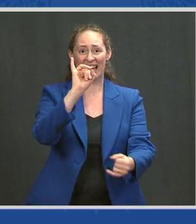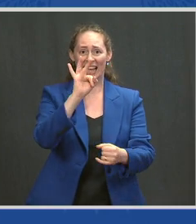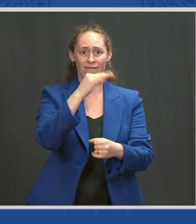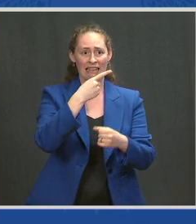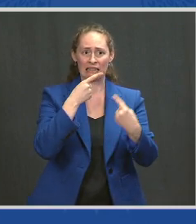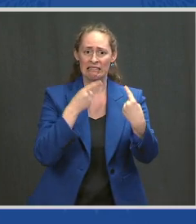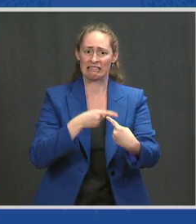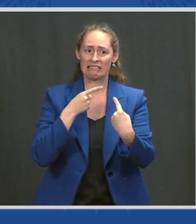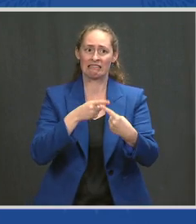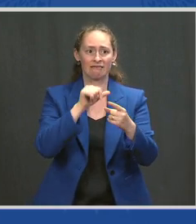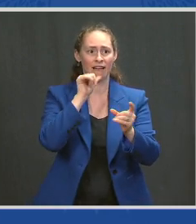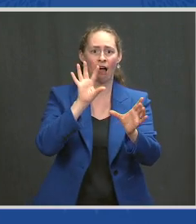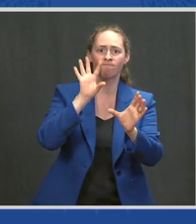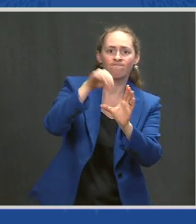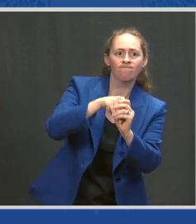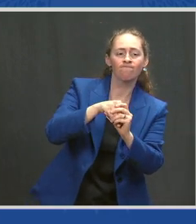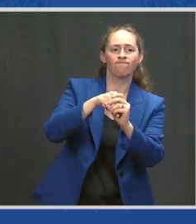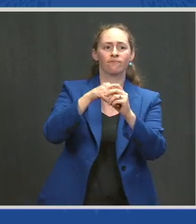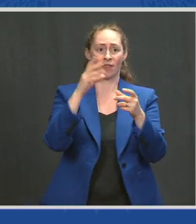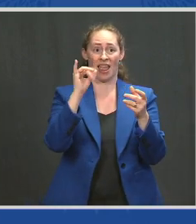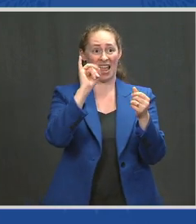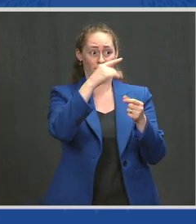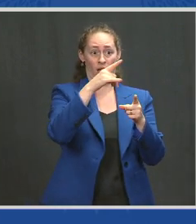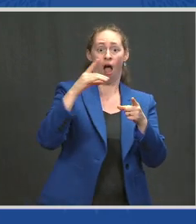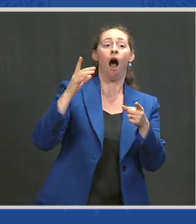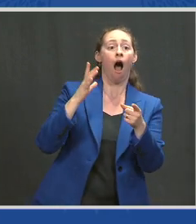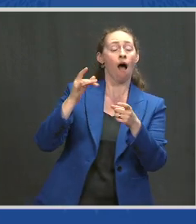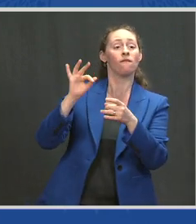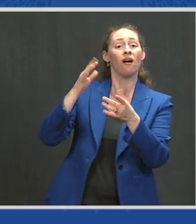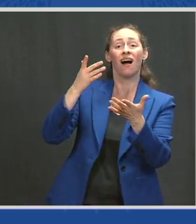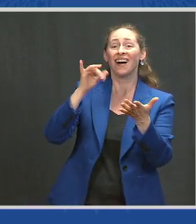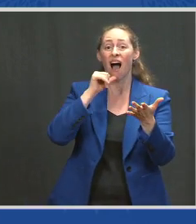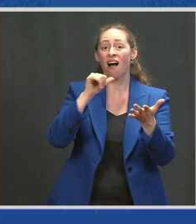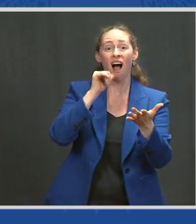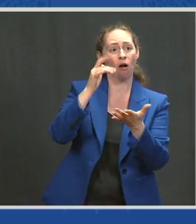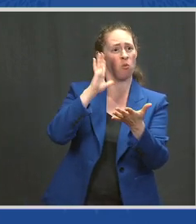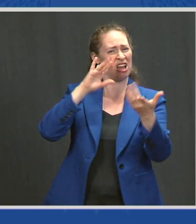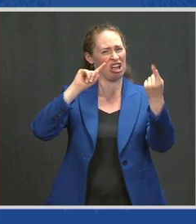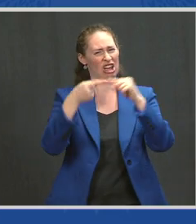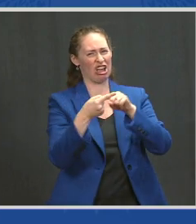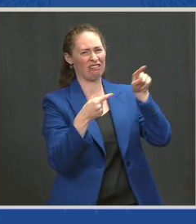in the benefits that flow from them, it hurts you. That's not a satisfying answer: